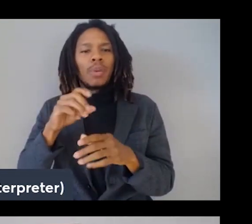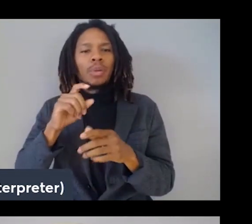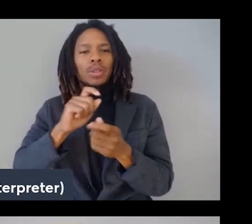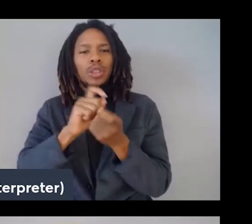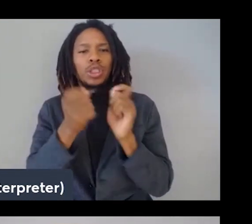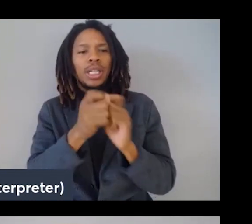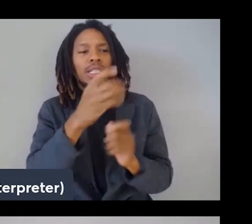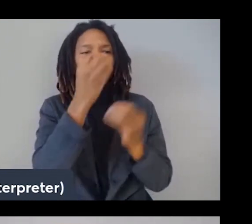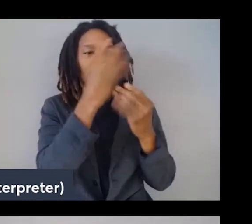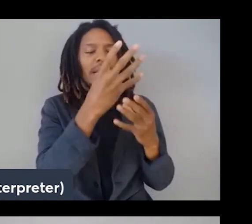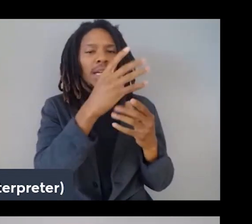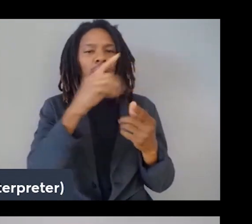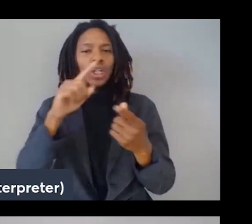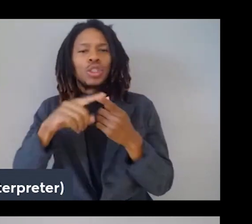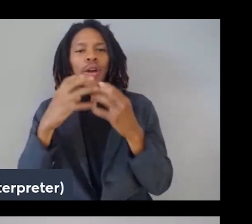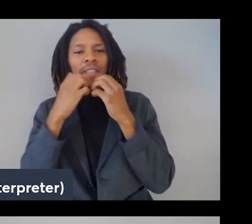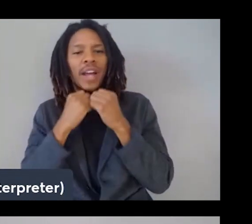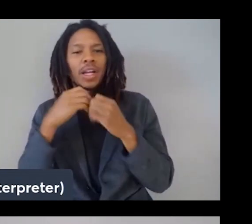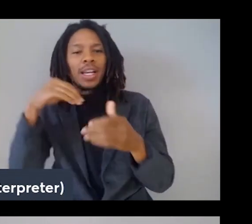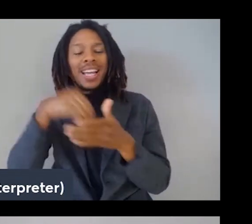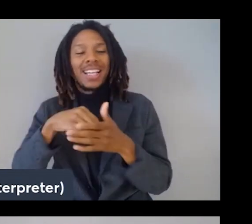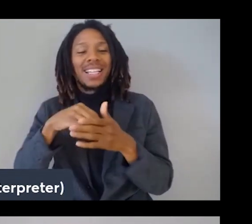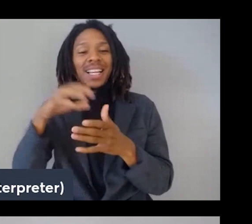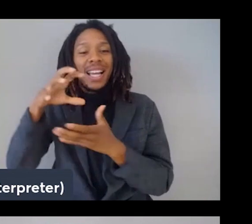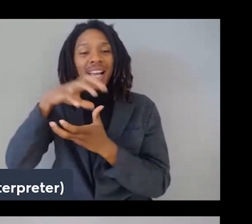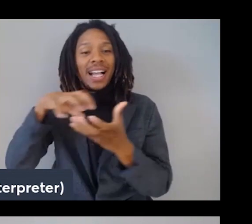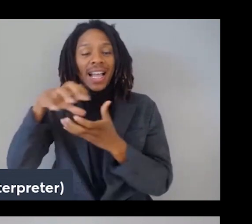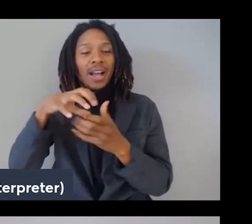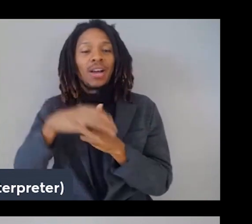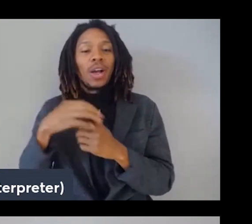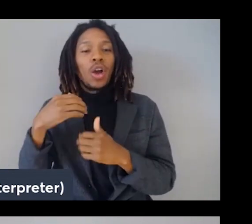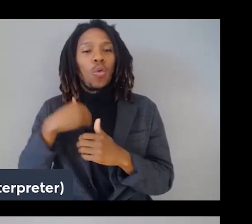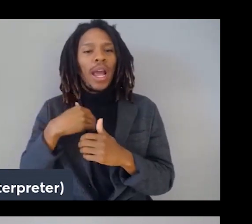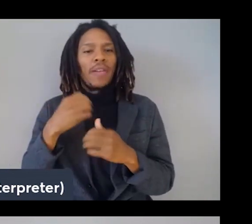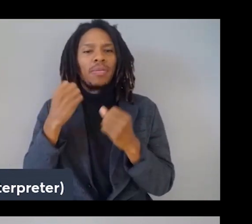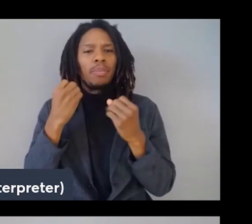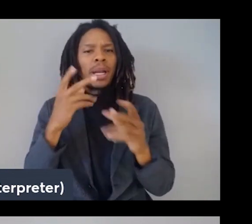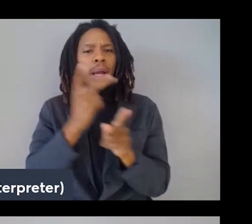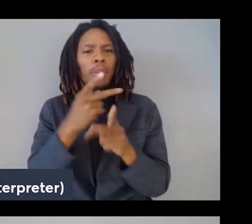and we do that through our portfolio of products that help customers with data integrations,